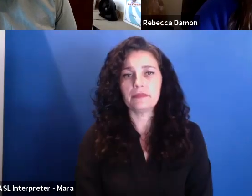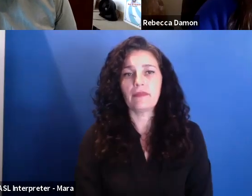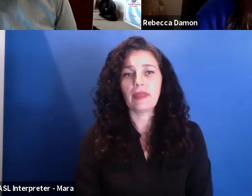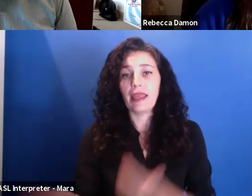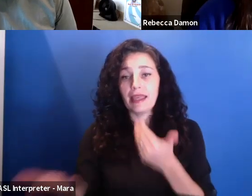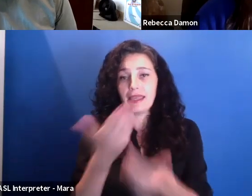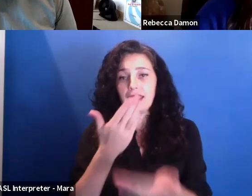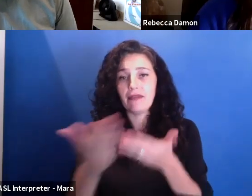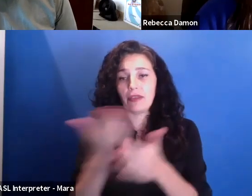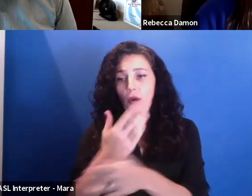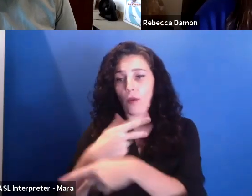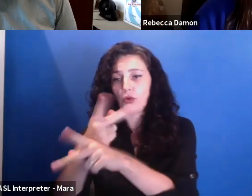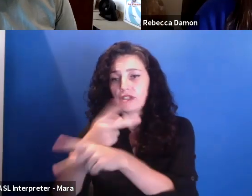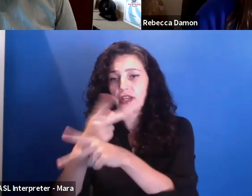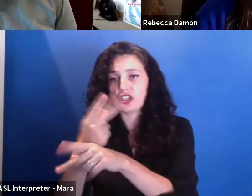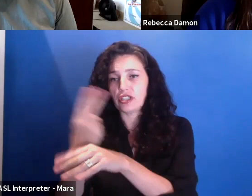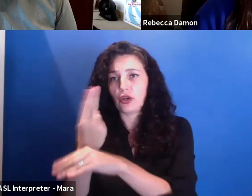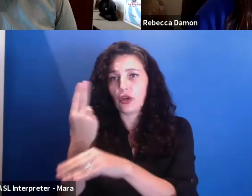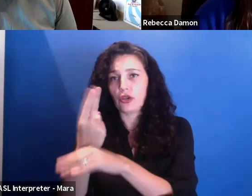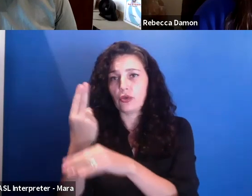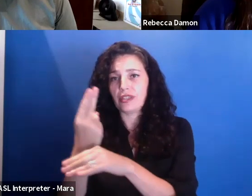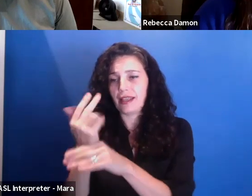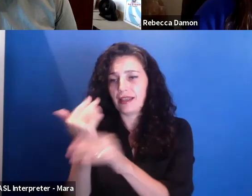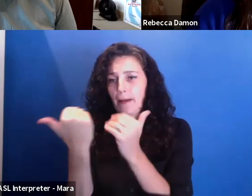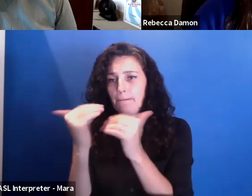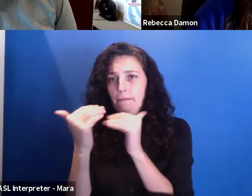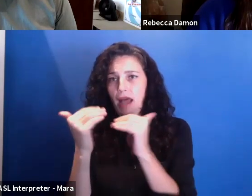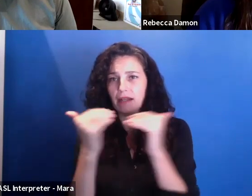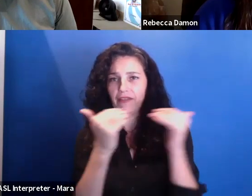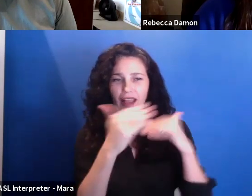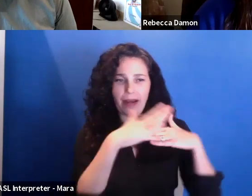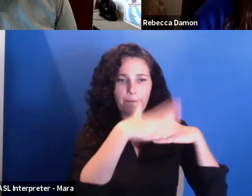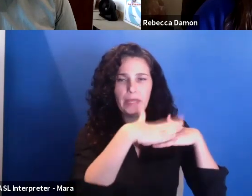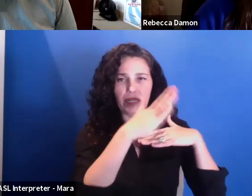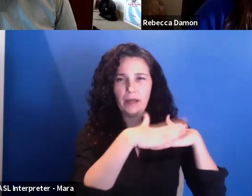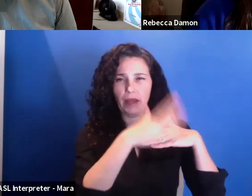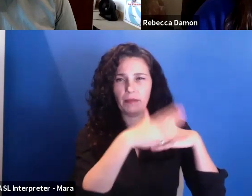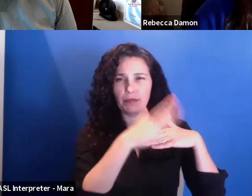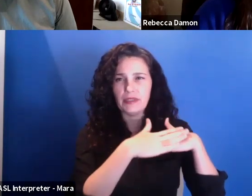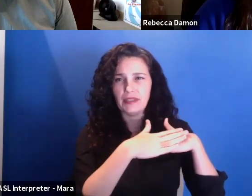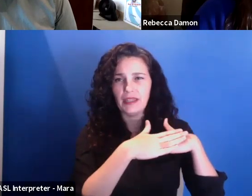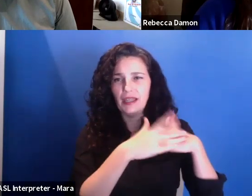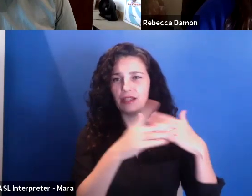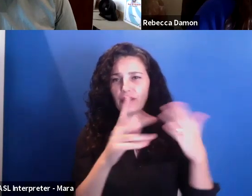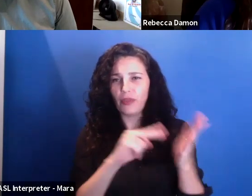and maybe versions of the Safe Way Forward." So no stewards means the responsibilities fall on performers